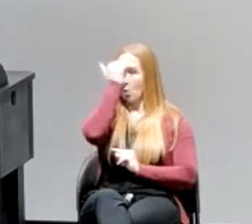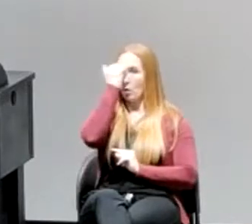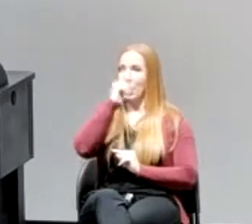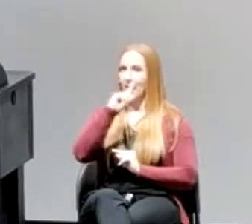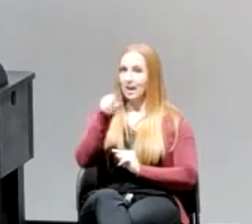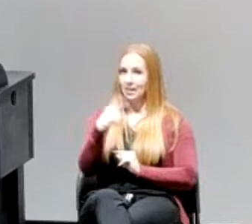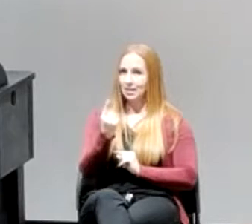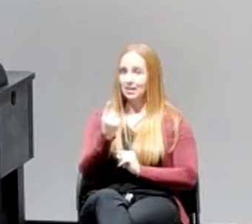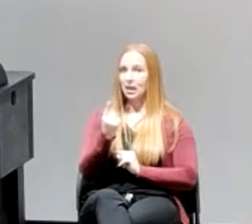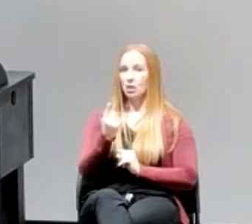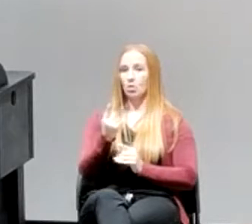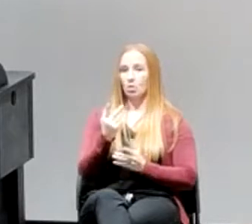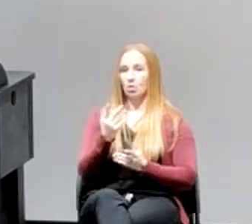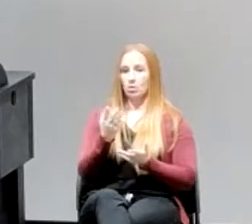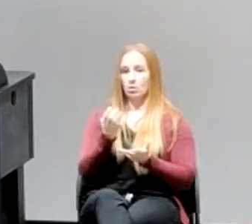but it didn't really matter to our economic future.